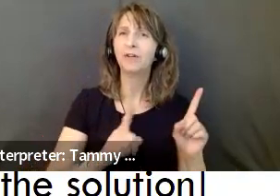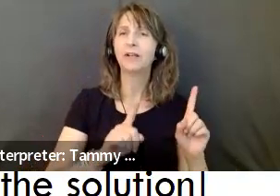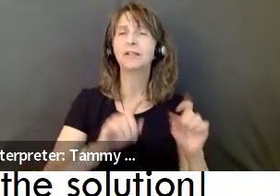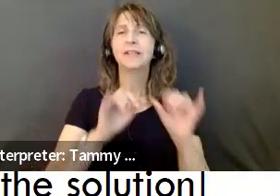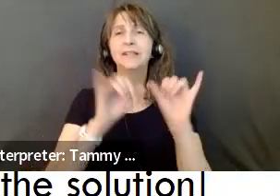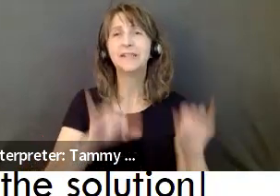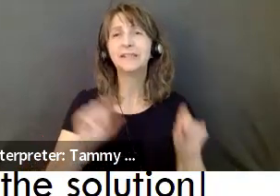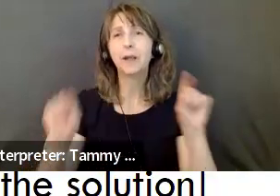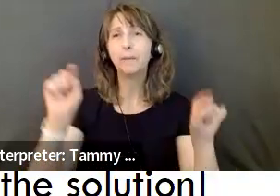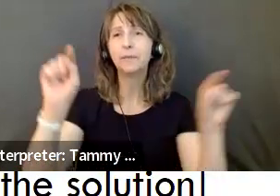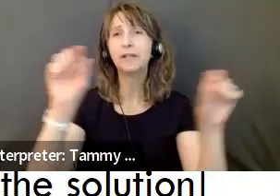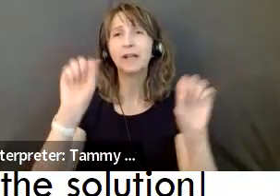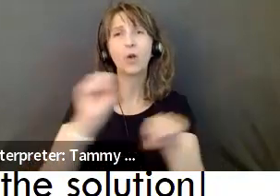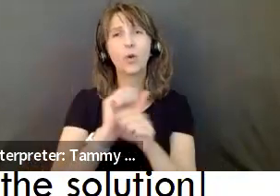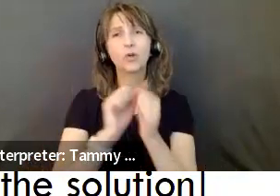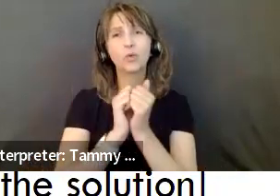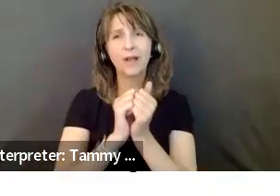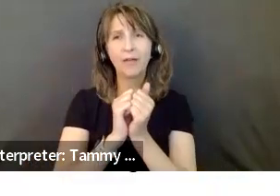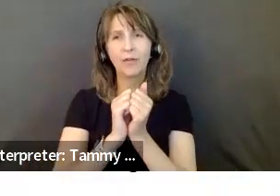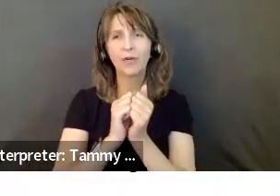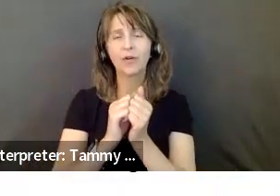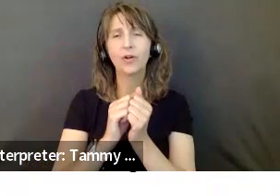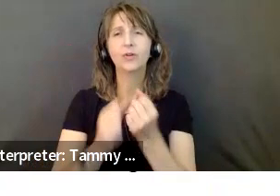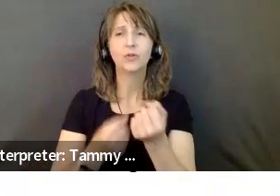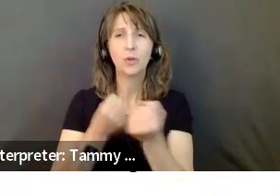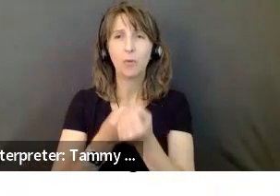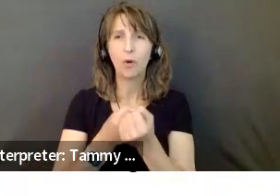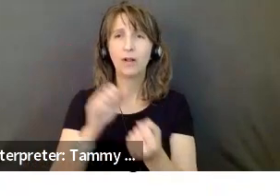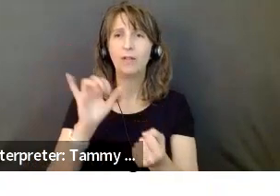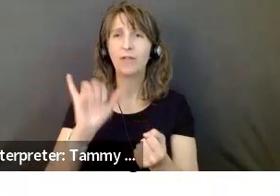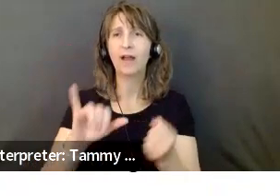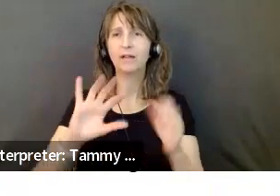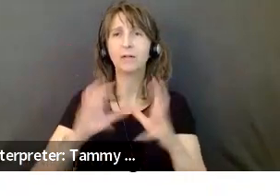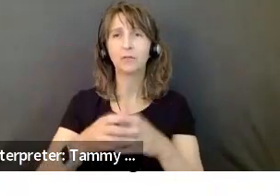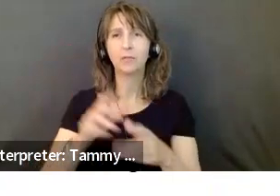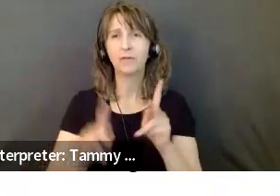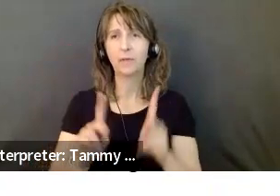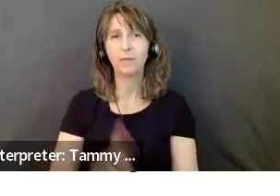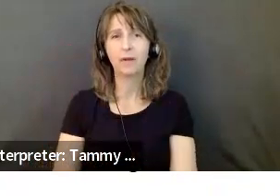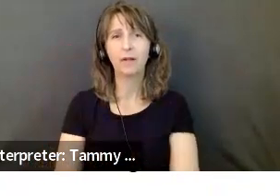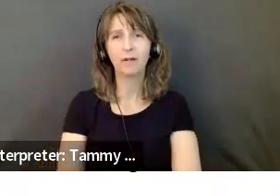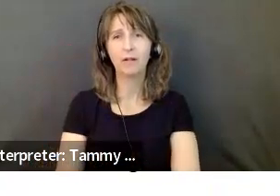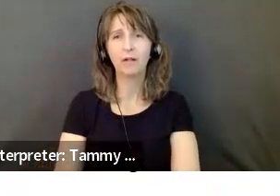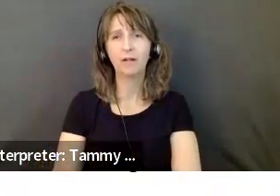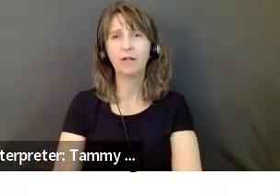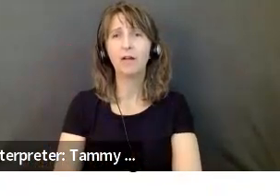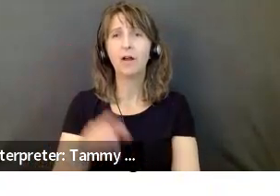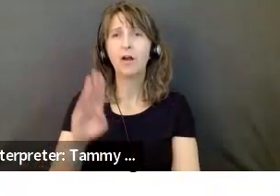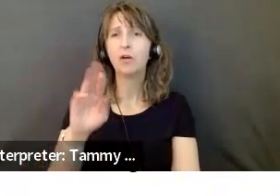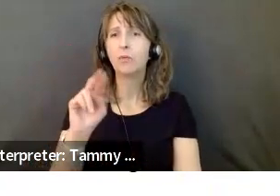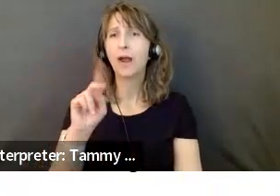Brady, I don't know if there's anything you'd like to add.